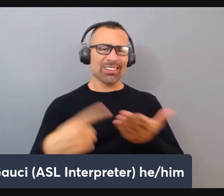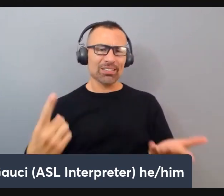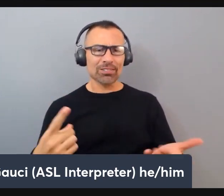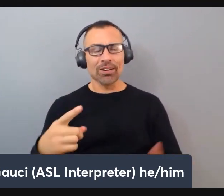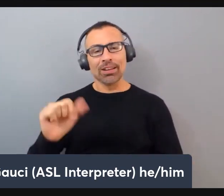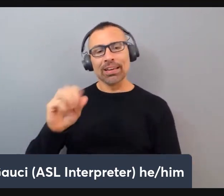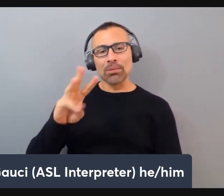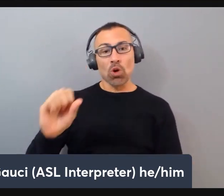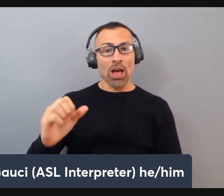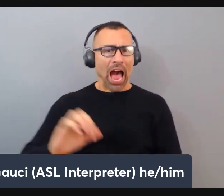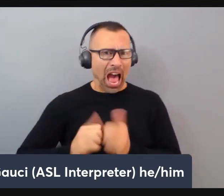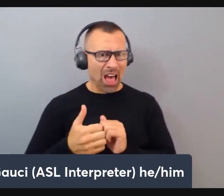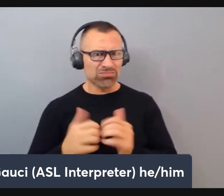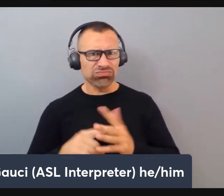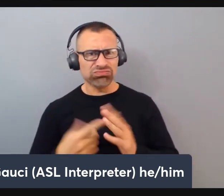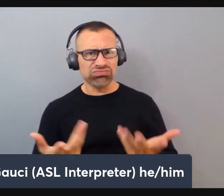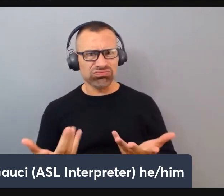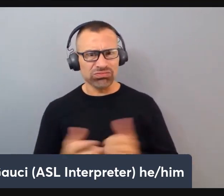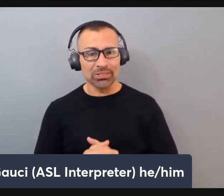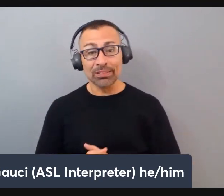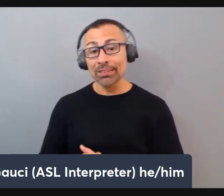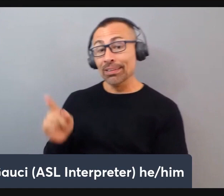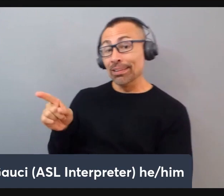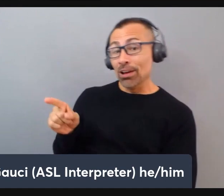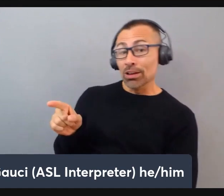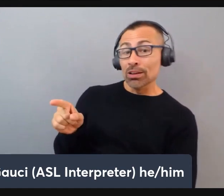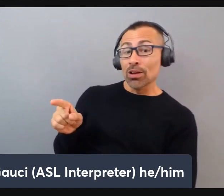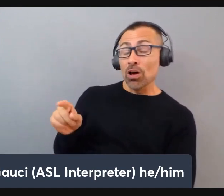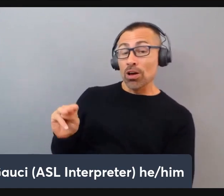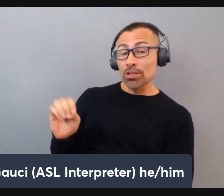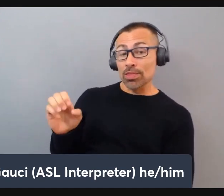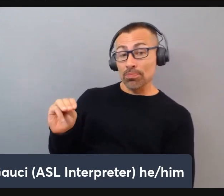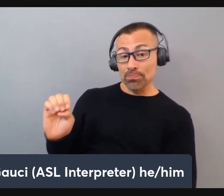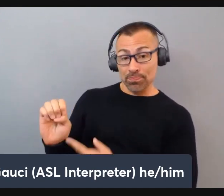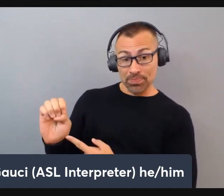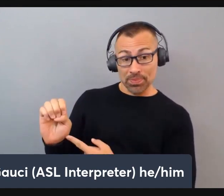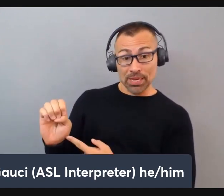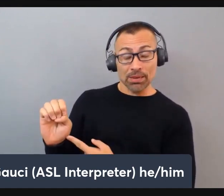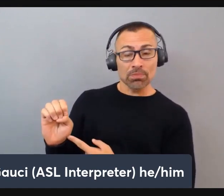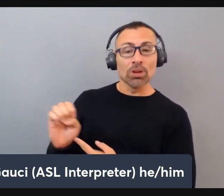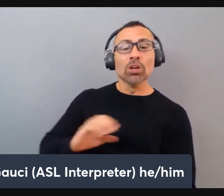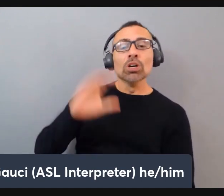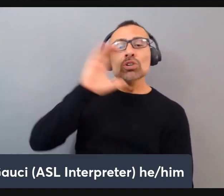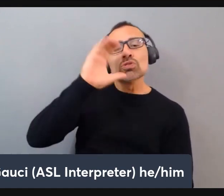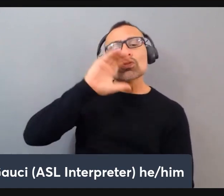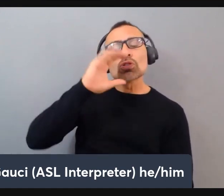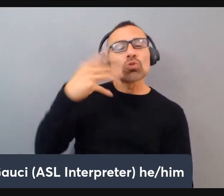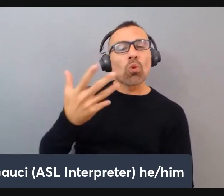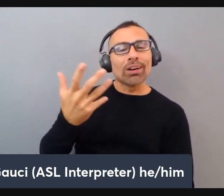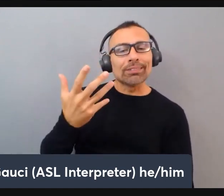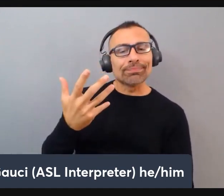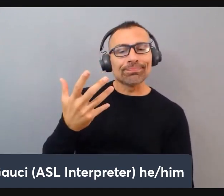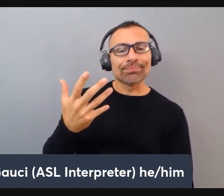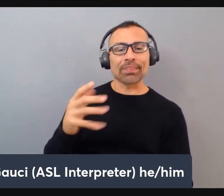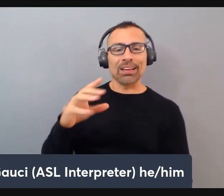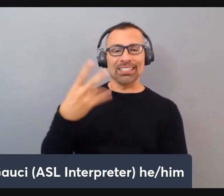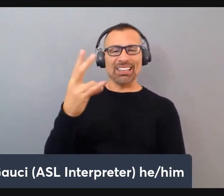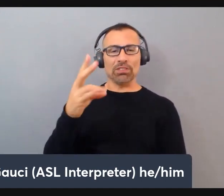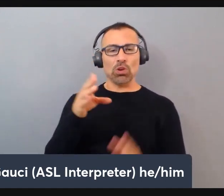Well, in reference to the meme, I would definitely recommend just search the 17 ways to run containers on AWS because Corey Quinn has produced